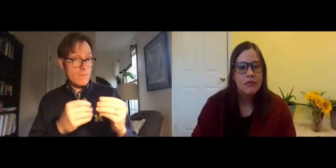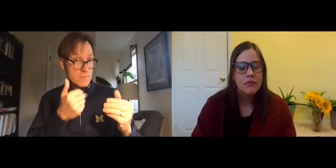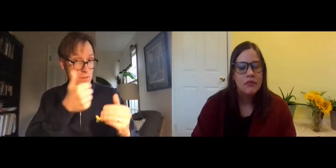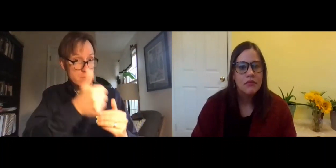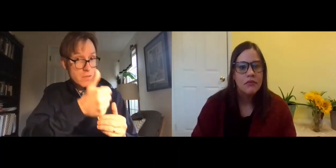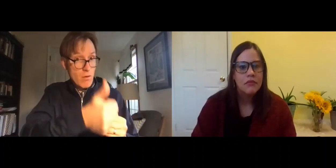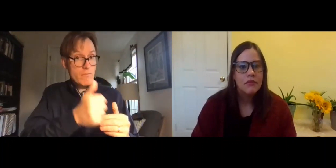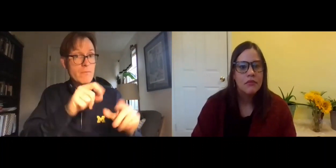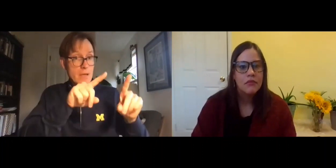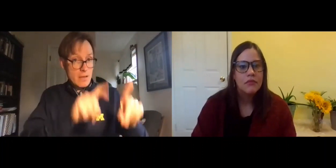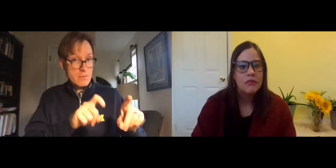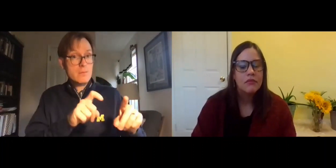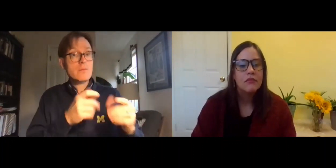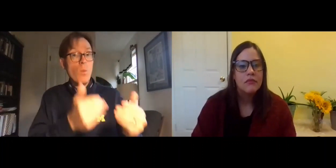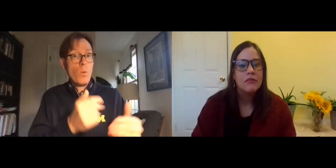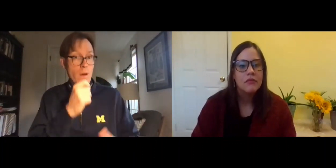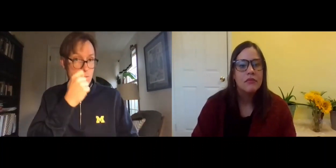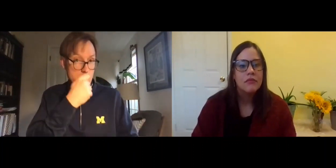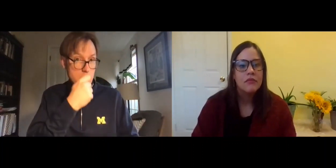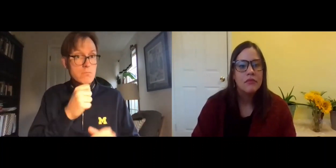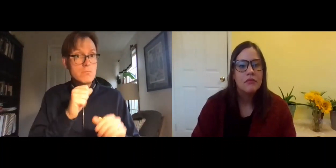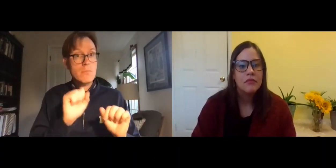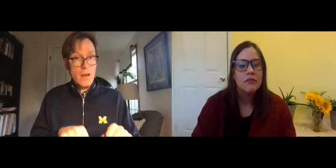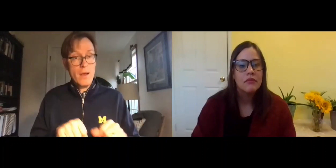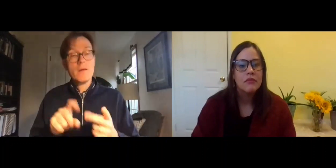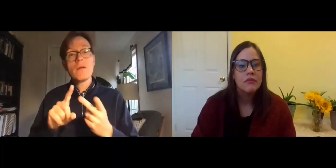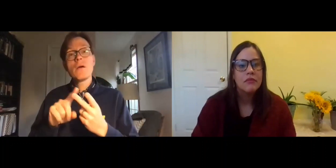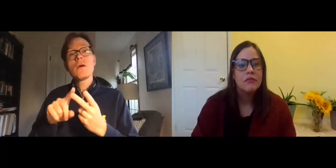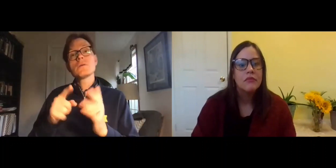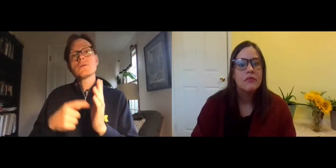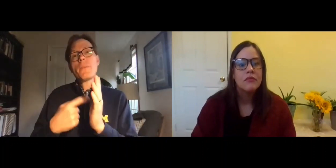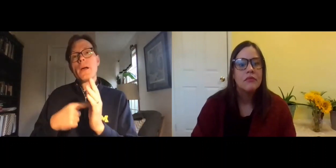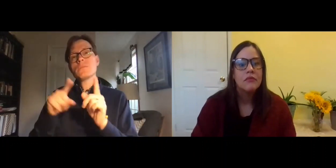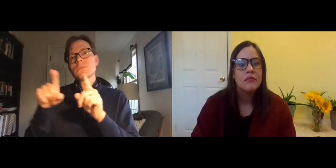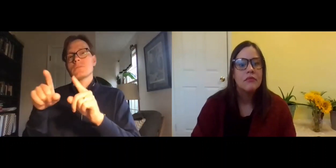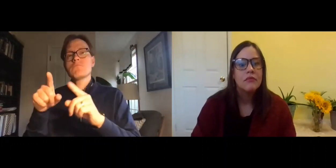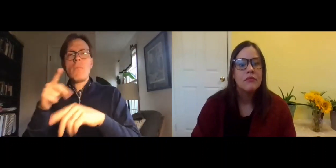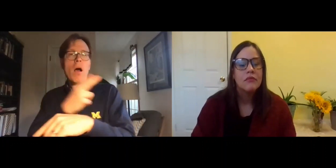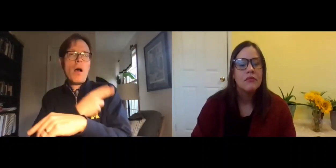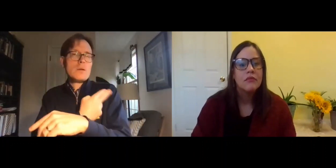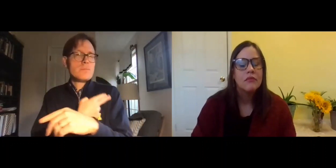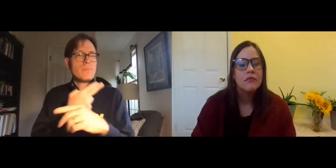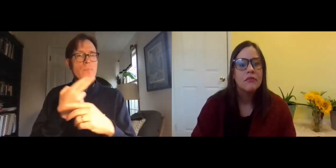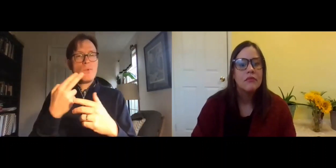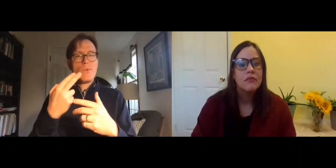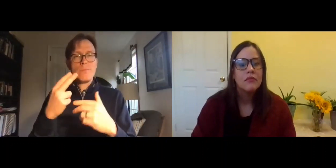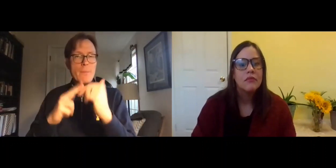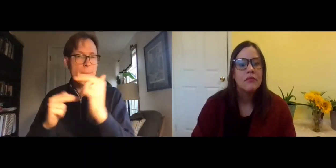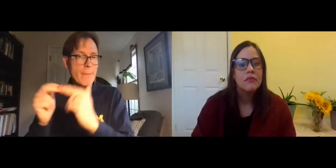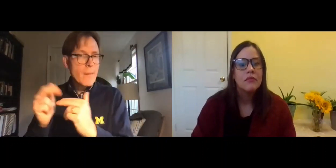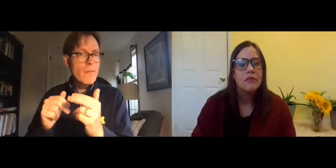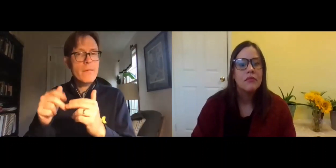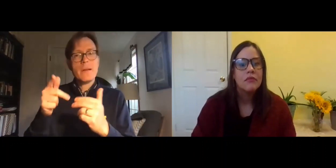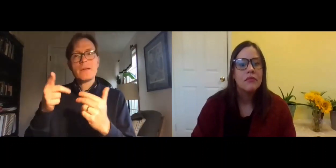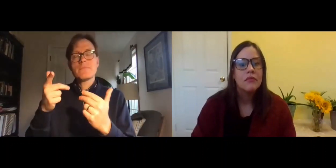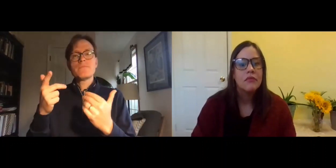They might know where the local testing sites are as well, and let you know if you should go get the nasal swab test.